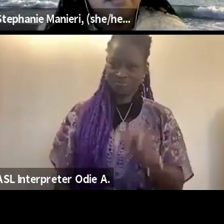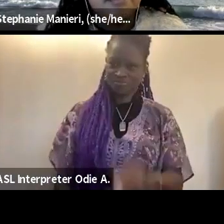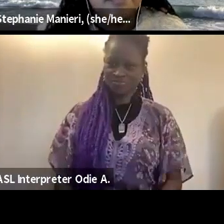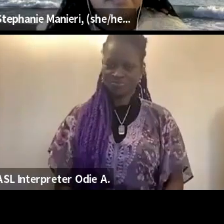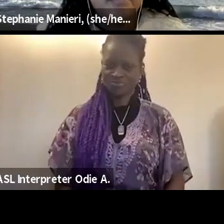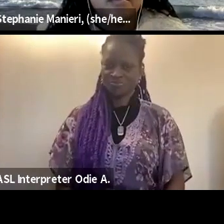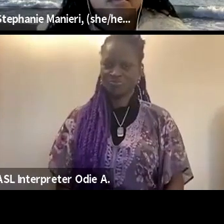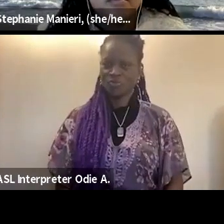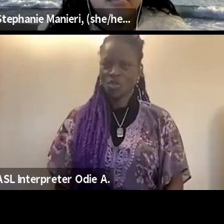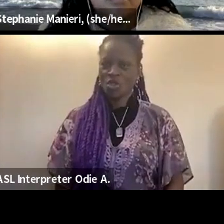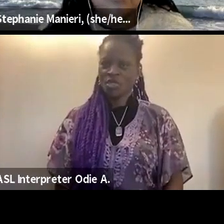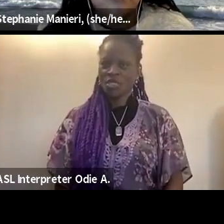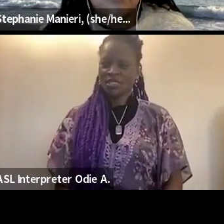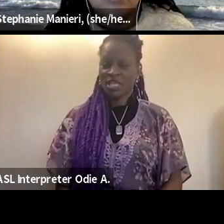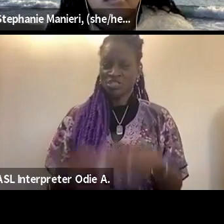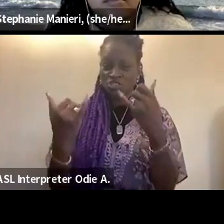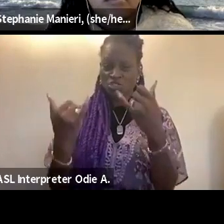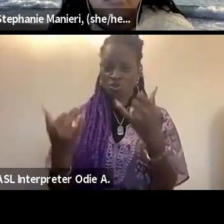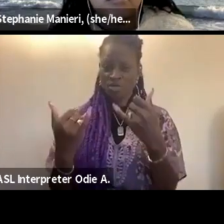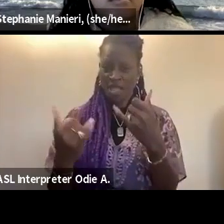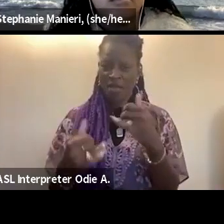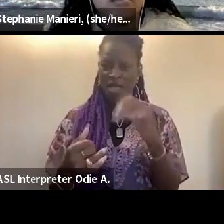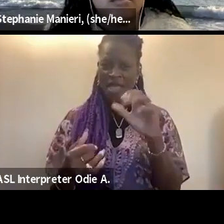Okay. I'm going to go to Camille Escovido from